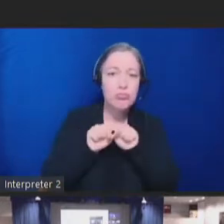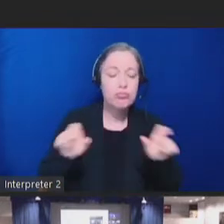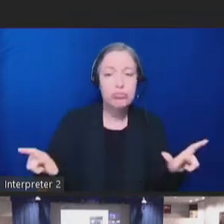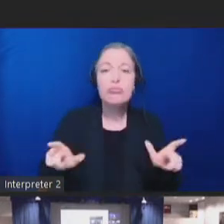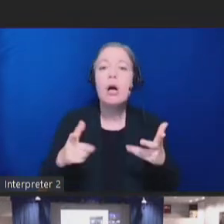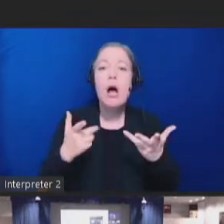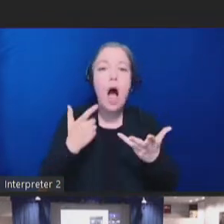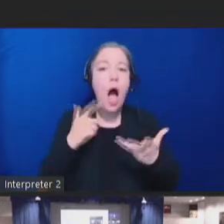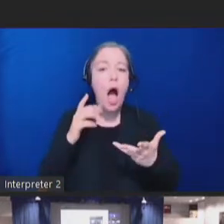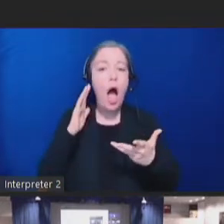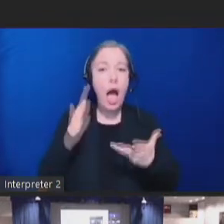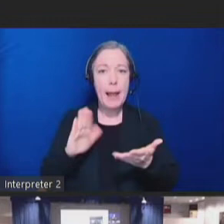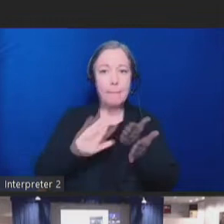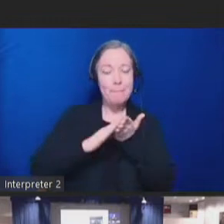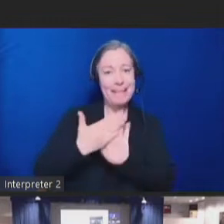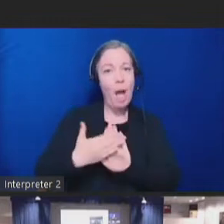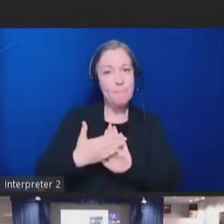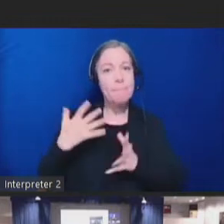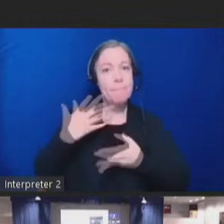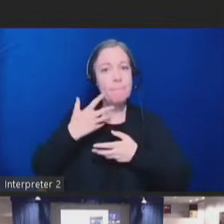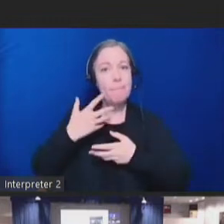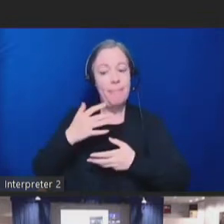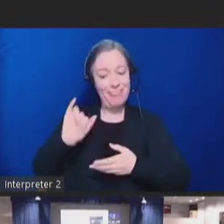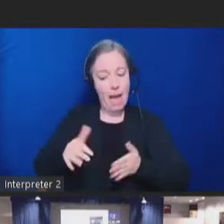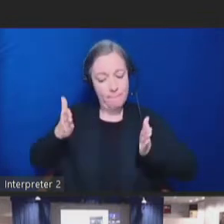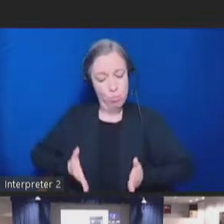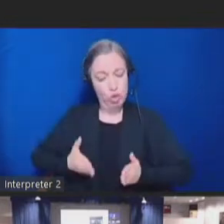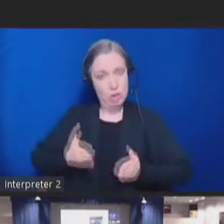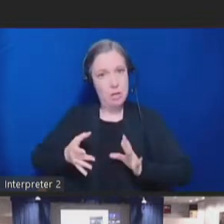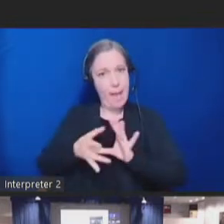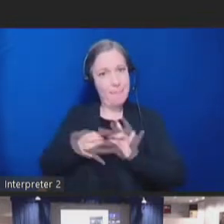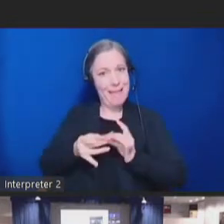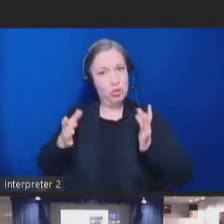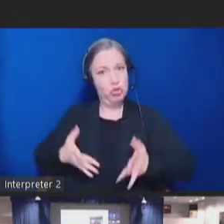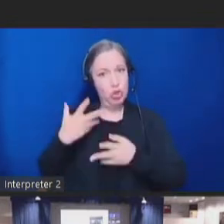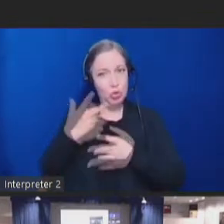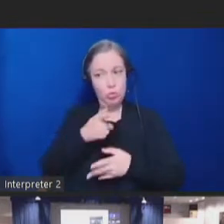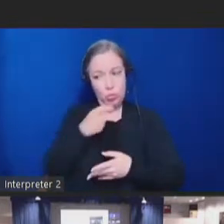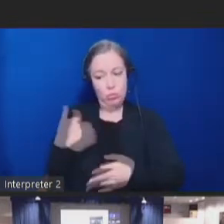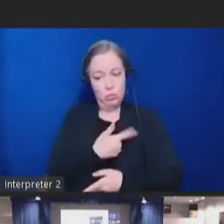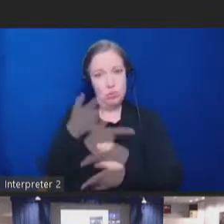trusted messengers within their own communities and neighborhoods to amplify --was -- you know,